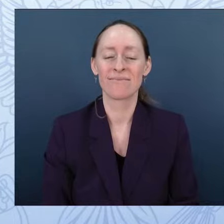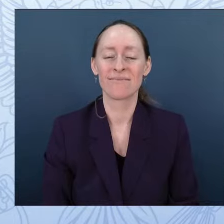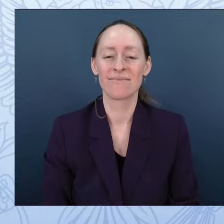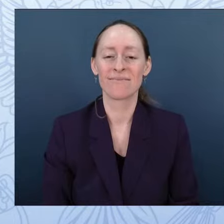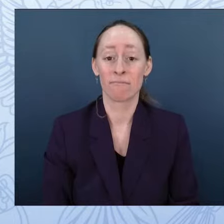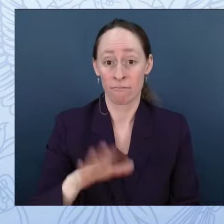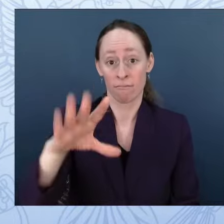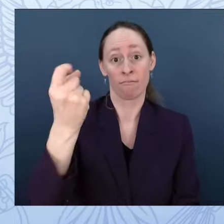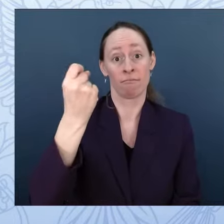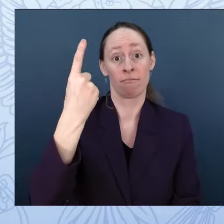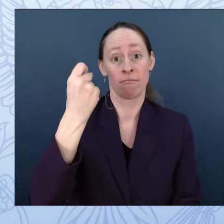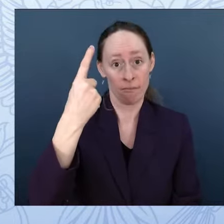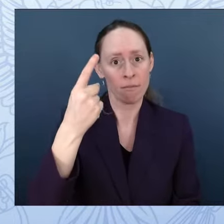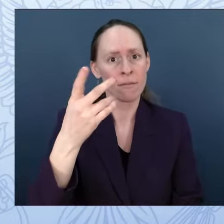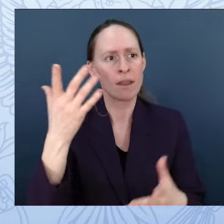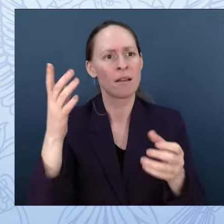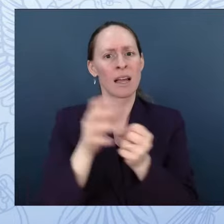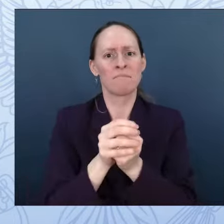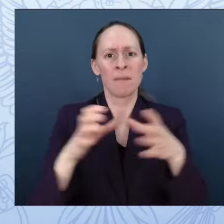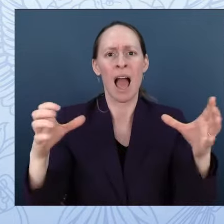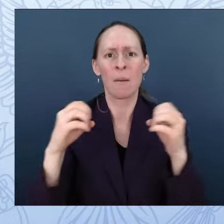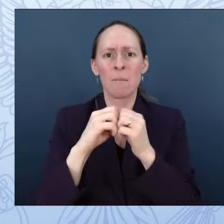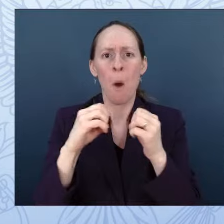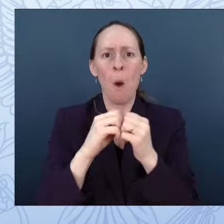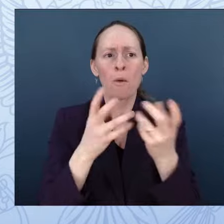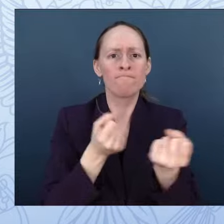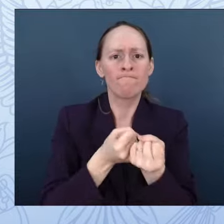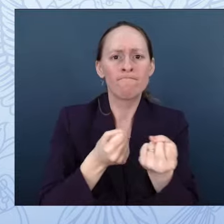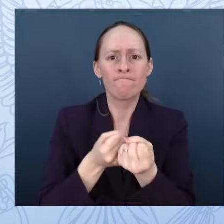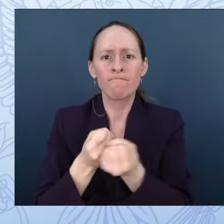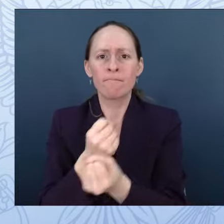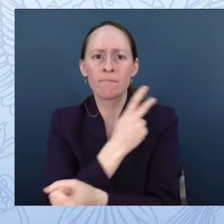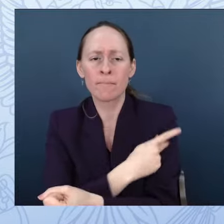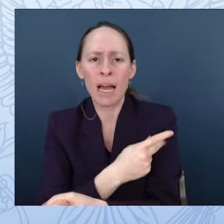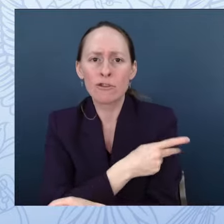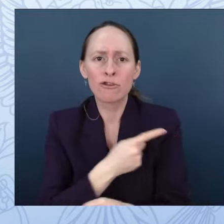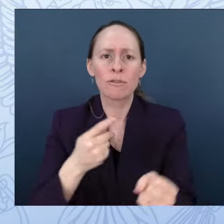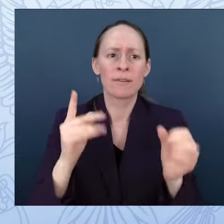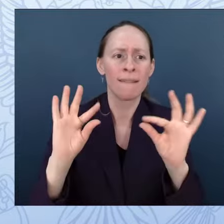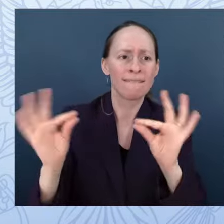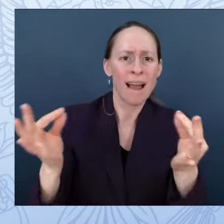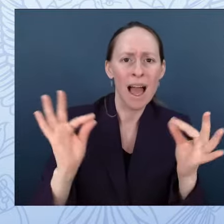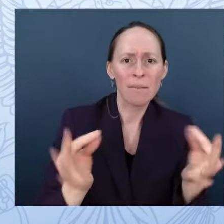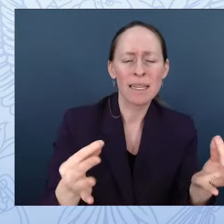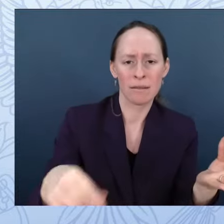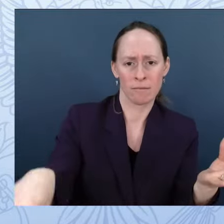for patients, families and their caregivers. This means driving innovation to deliver new ways to prevent,